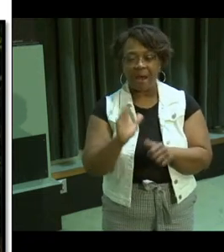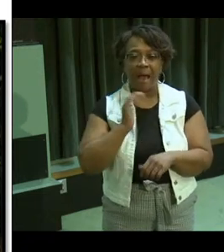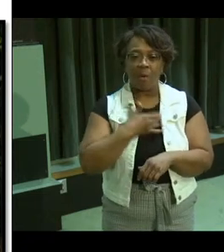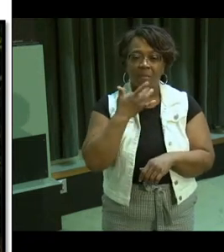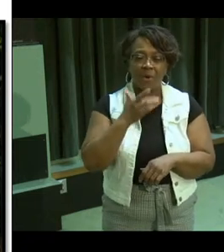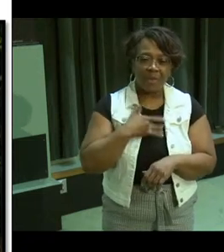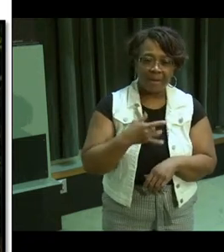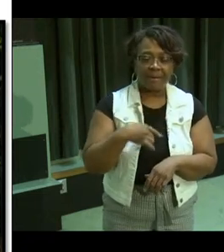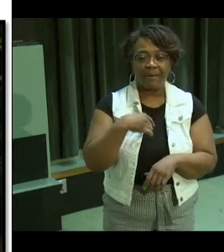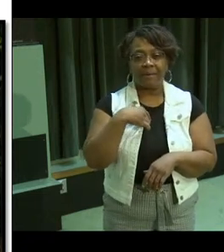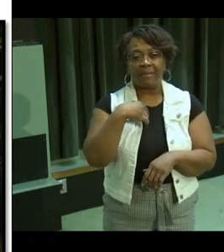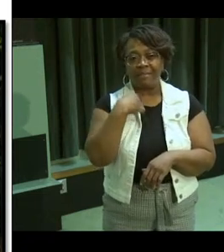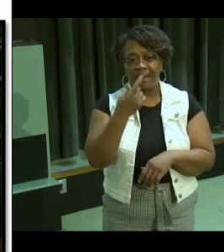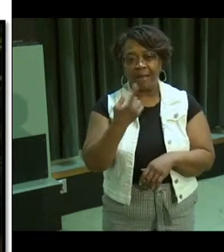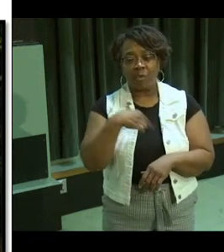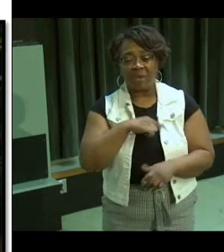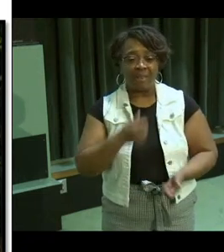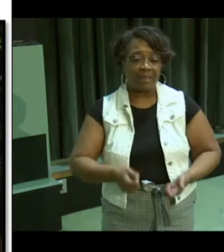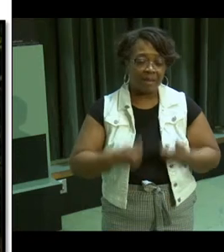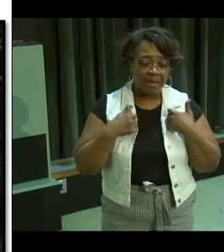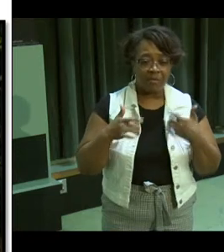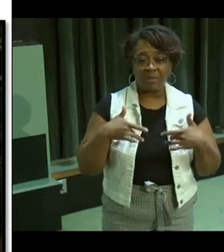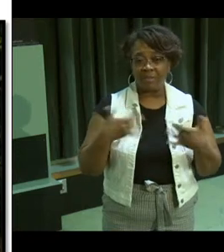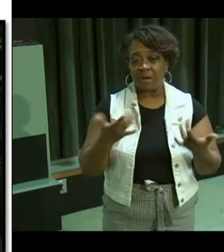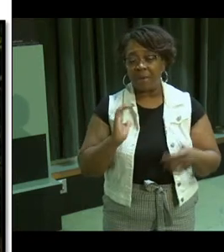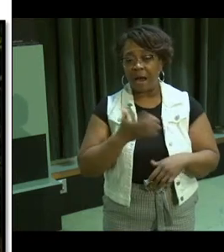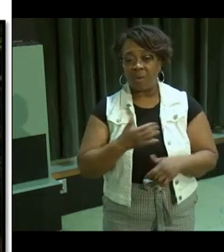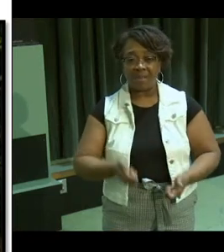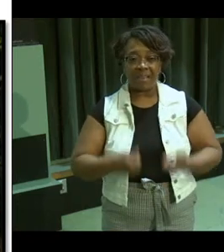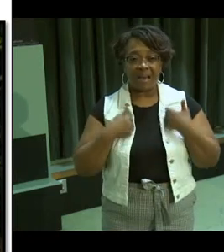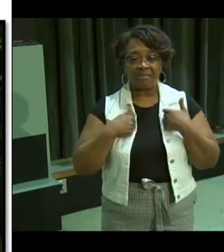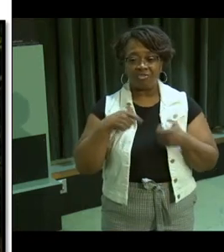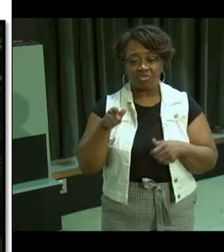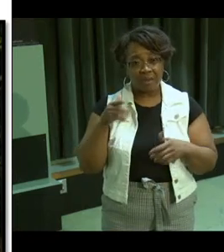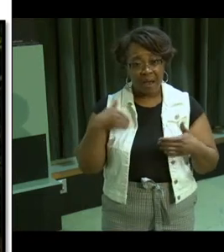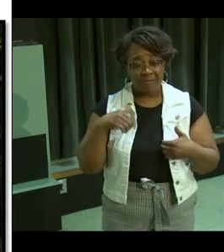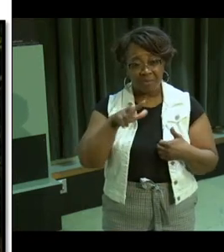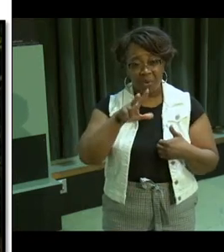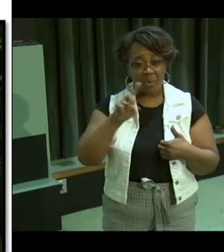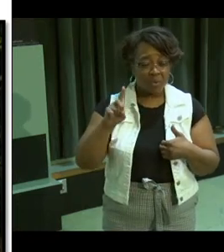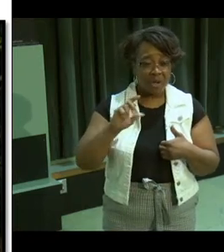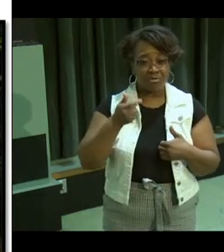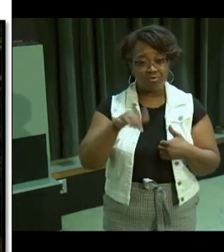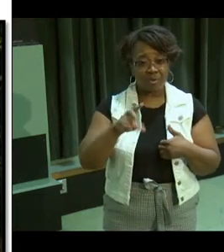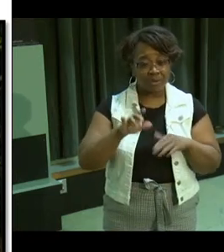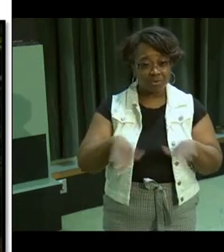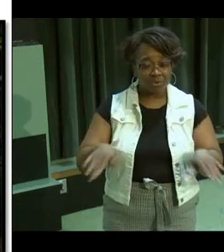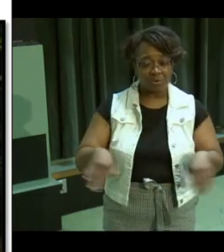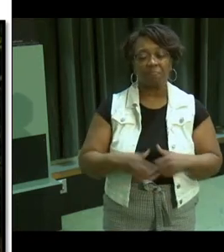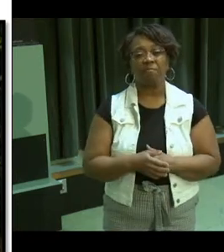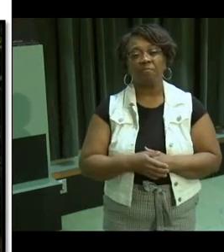could tell you where we all lived. And what was the latest